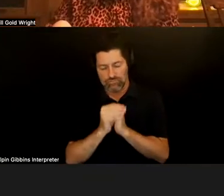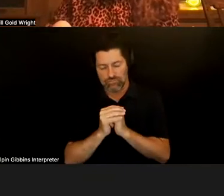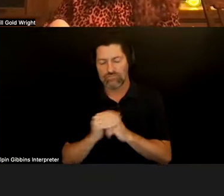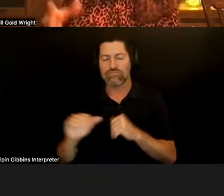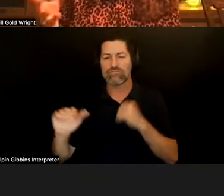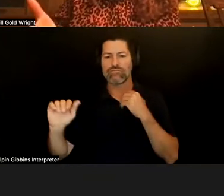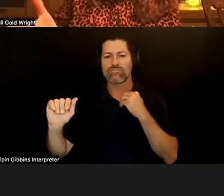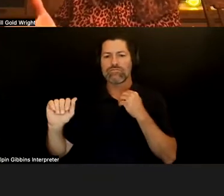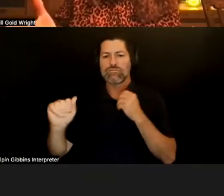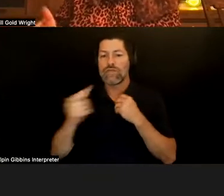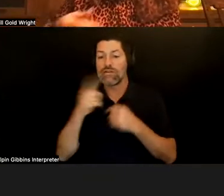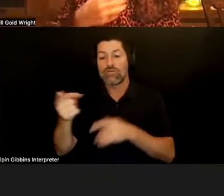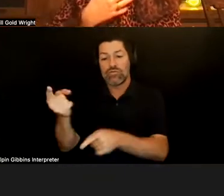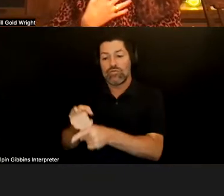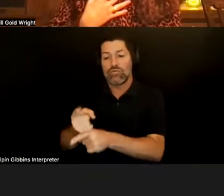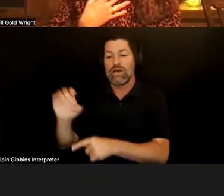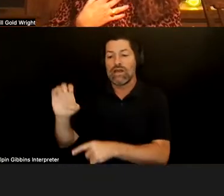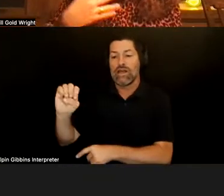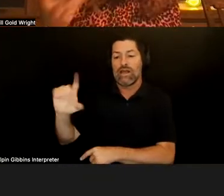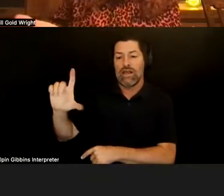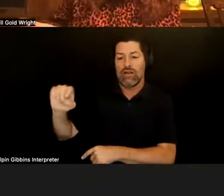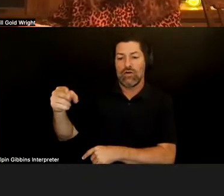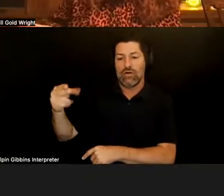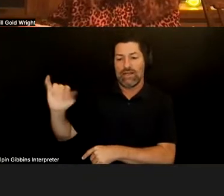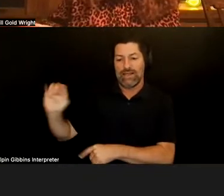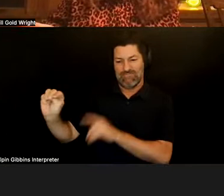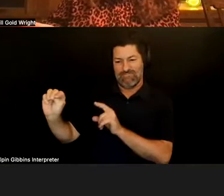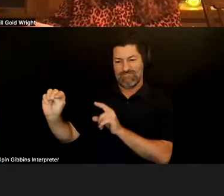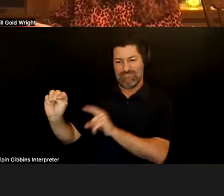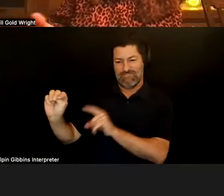knew but you're right, Elohim, and what's You're exactly right about that, too.